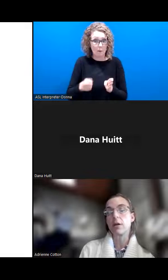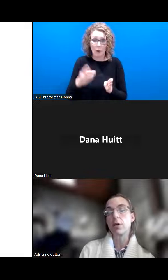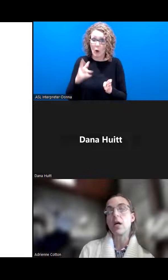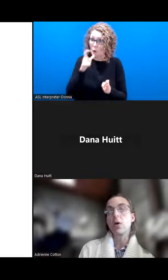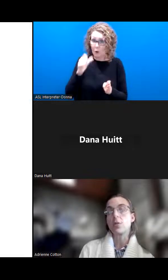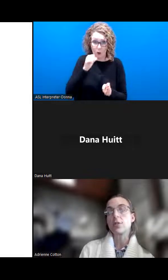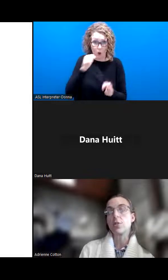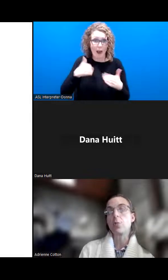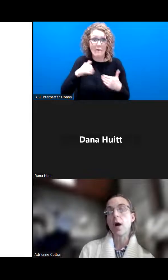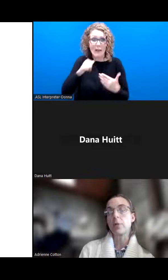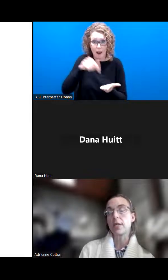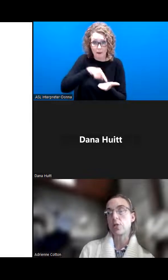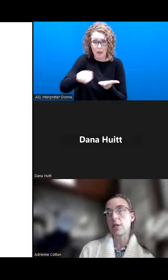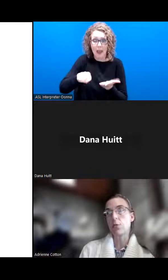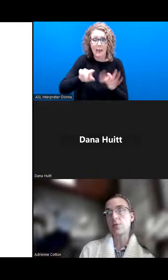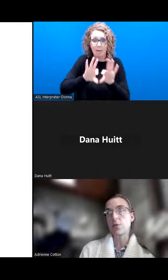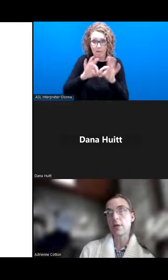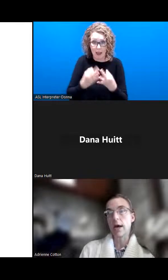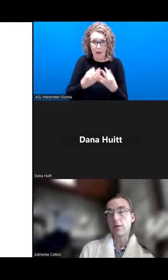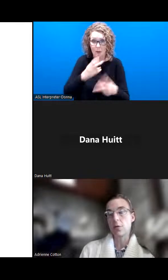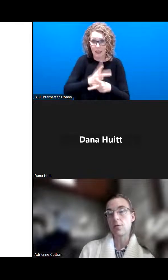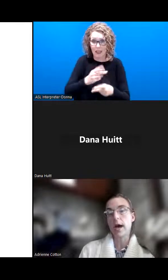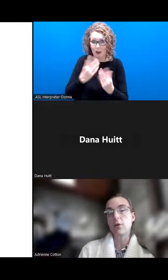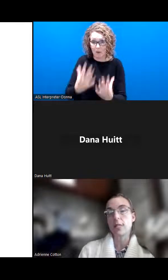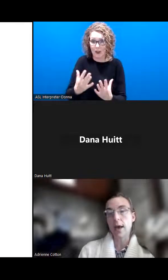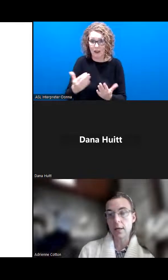has been insuring that